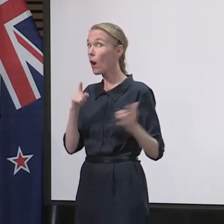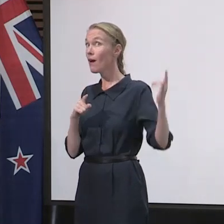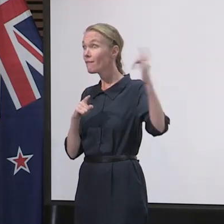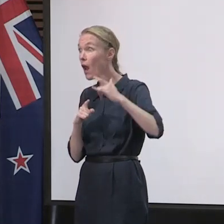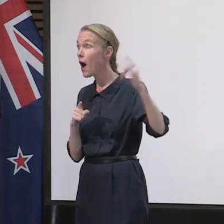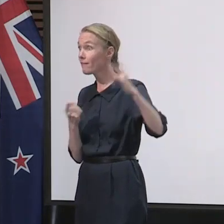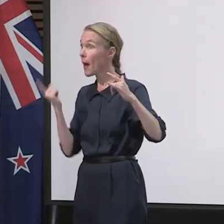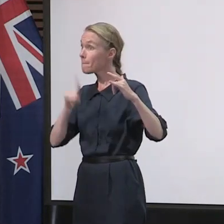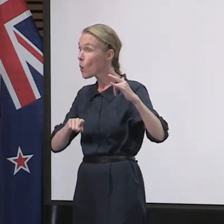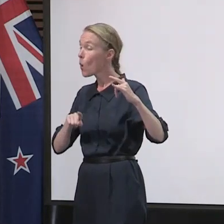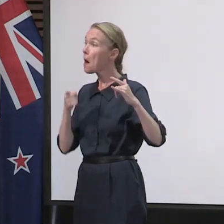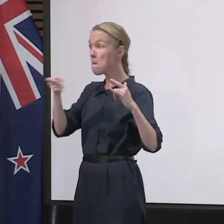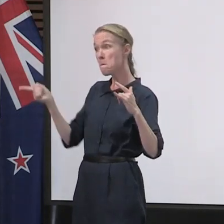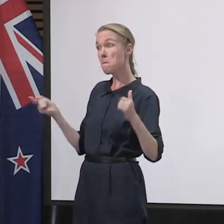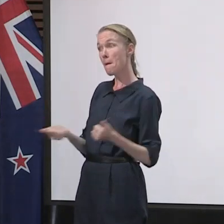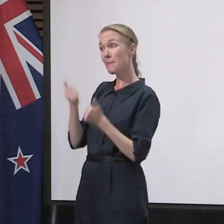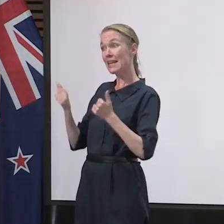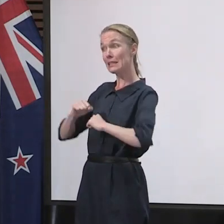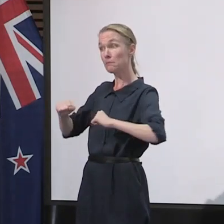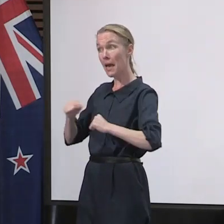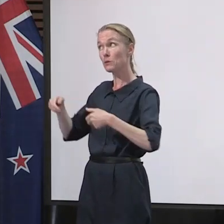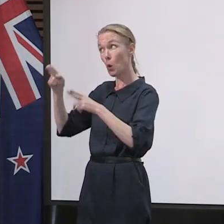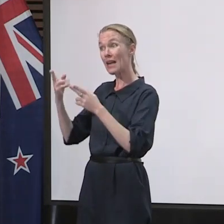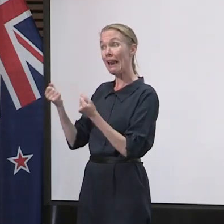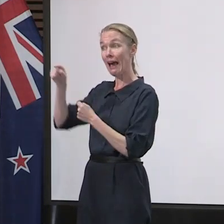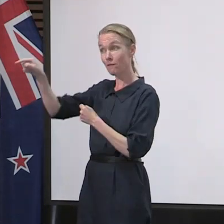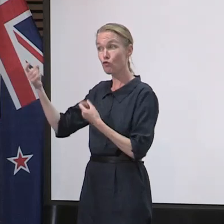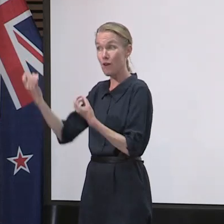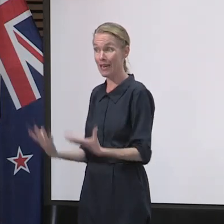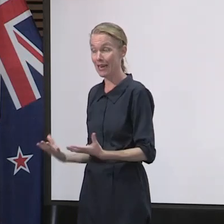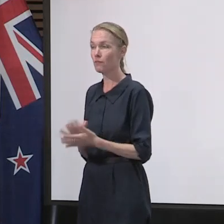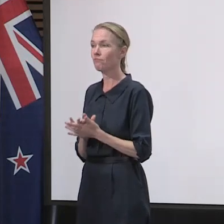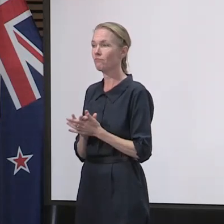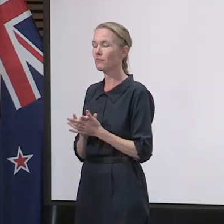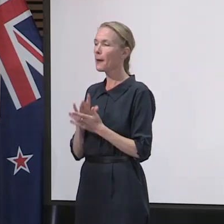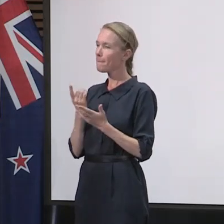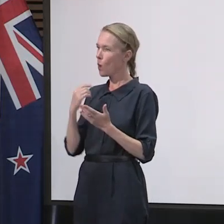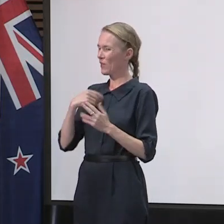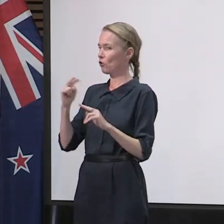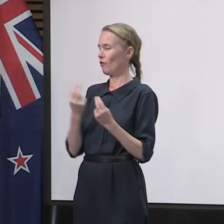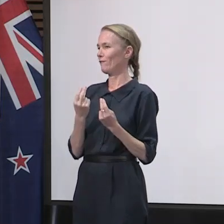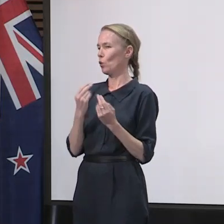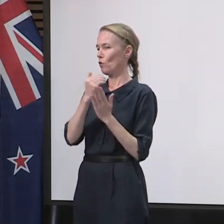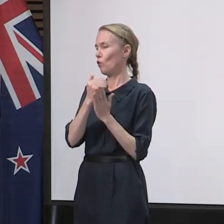plenty of capacity. If we were